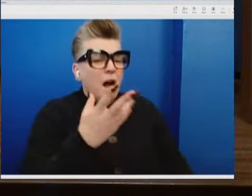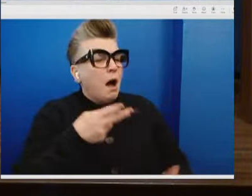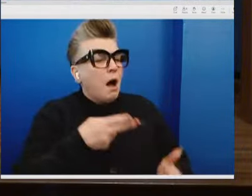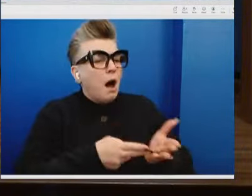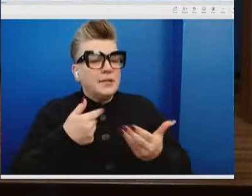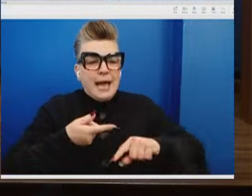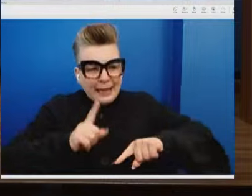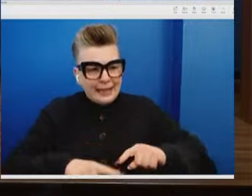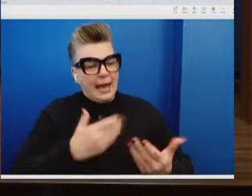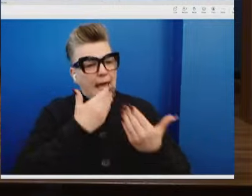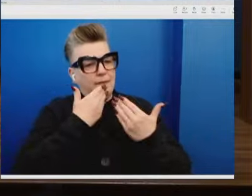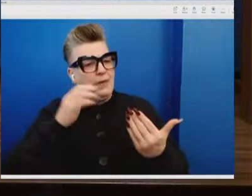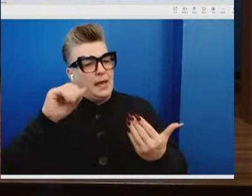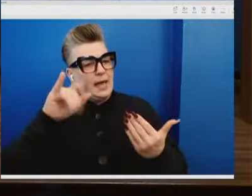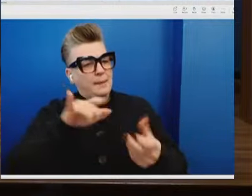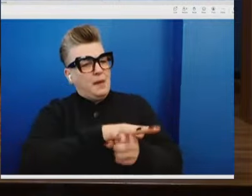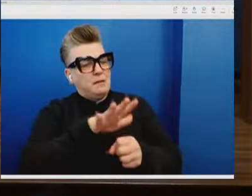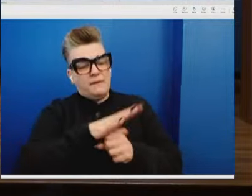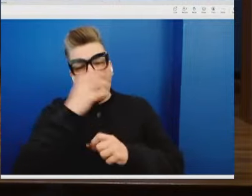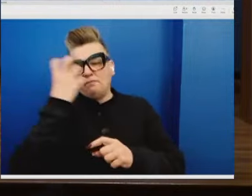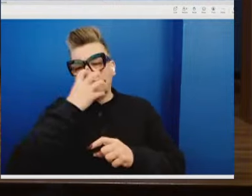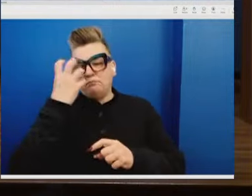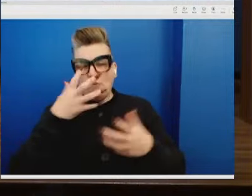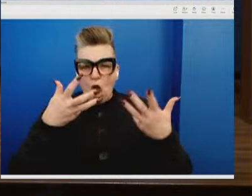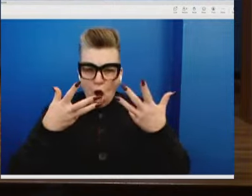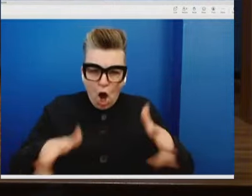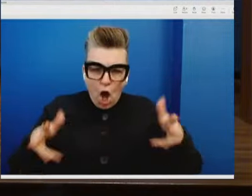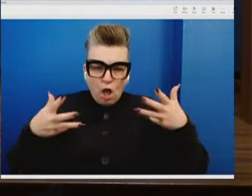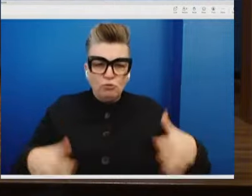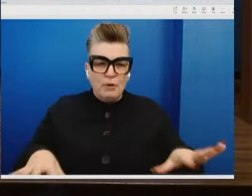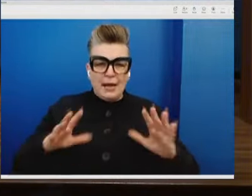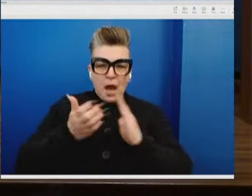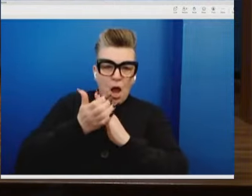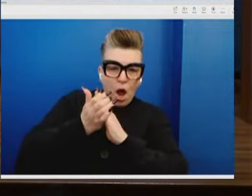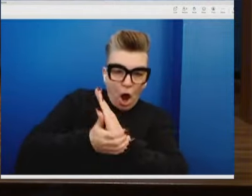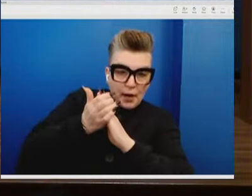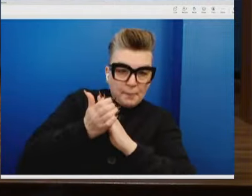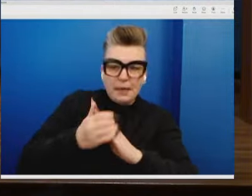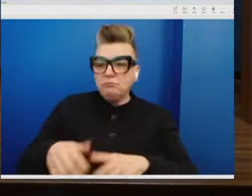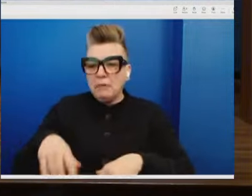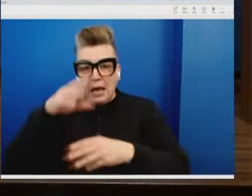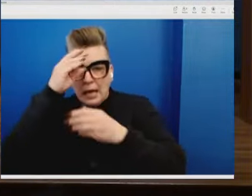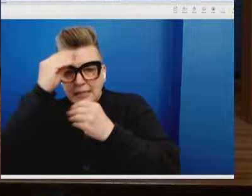how we automate and use data-first approach that don't need the beneficially always to be there,